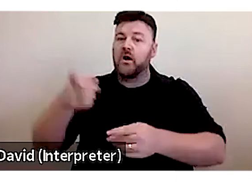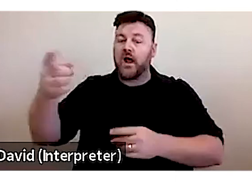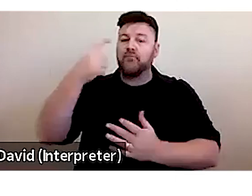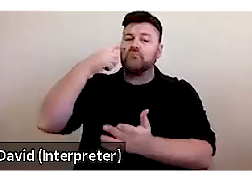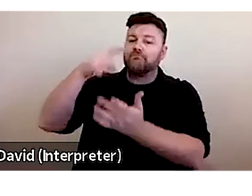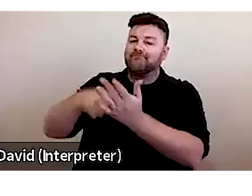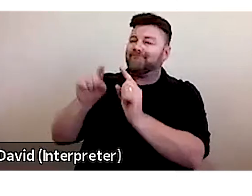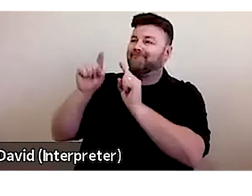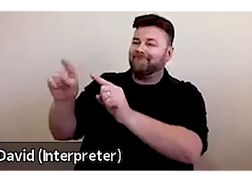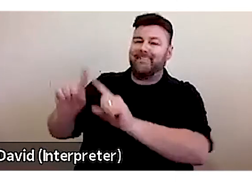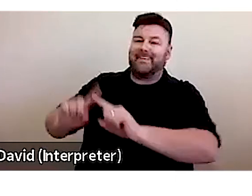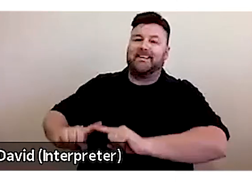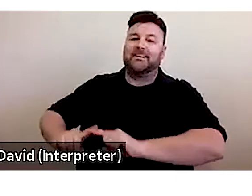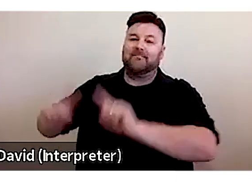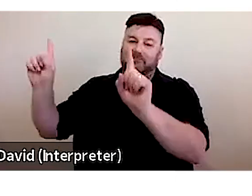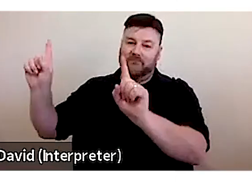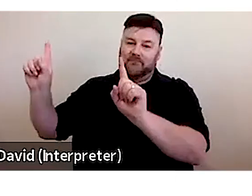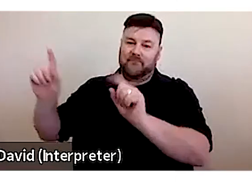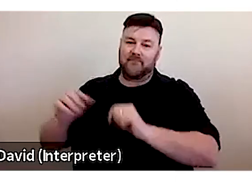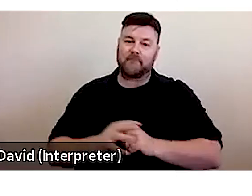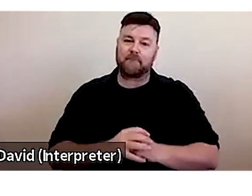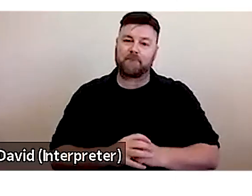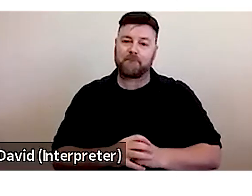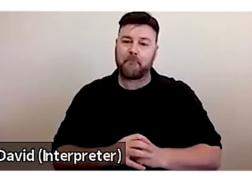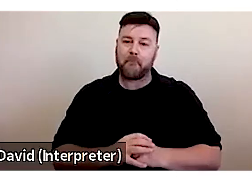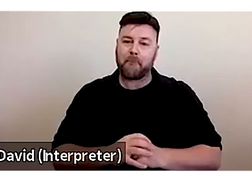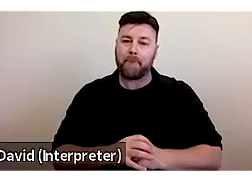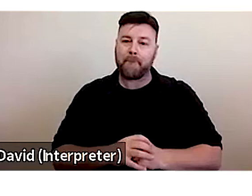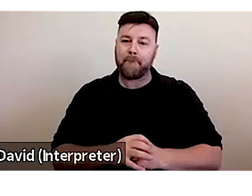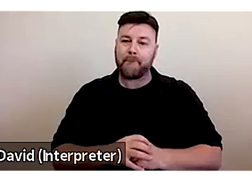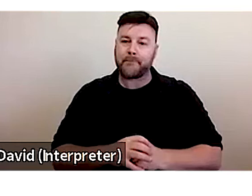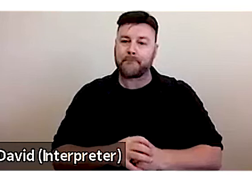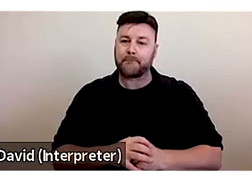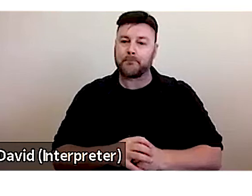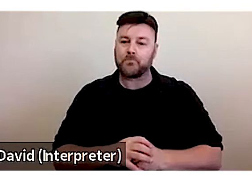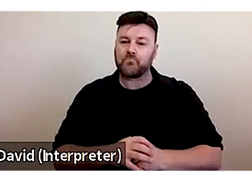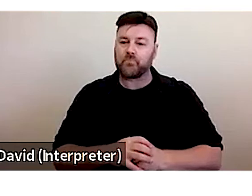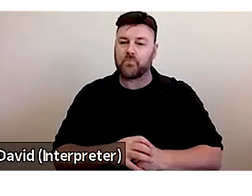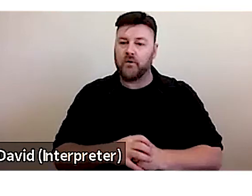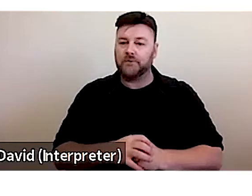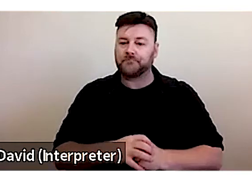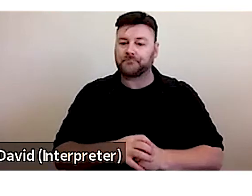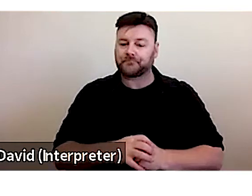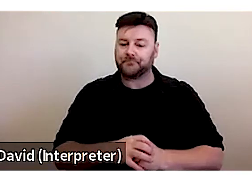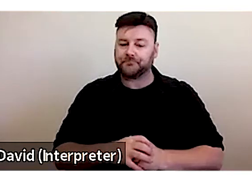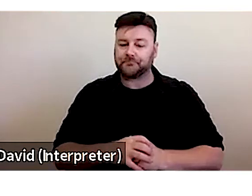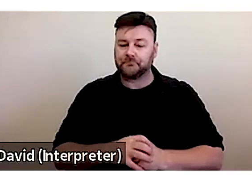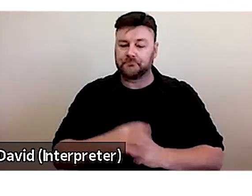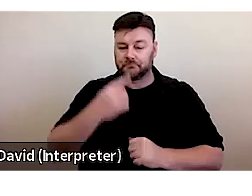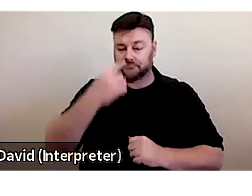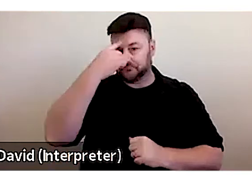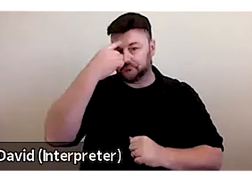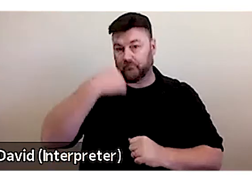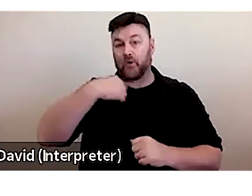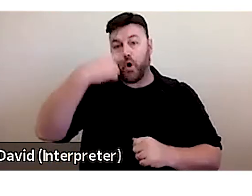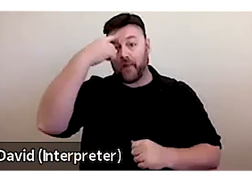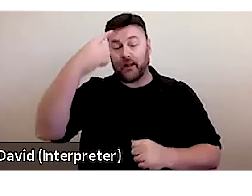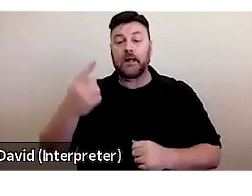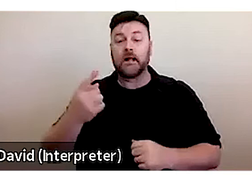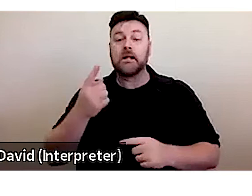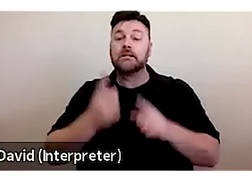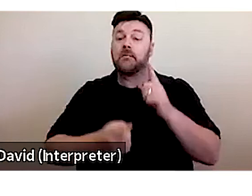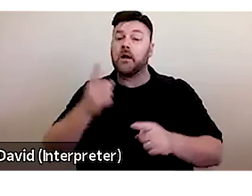I think it is very easy for people to grab something off the internet